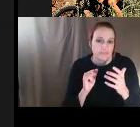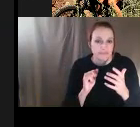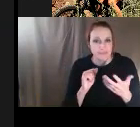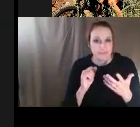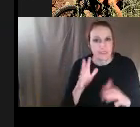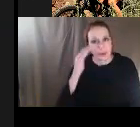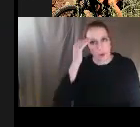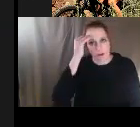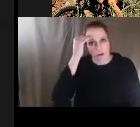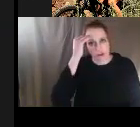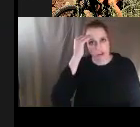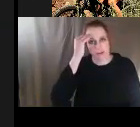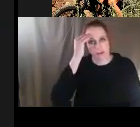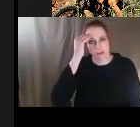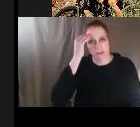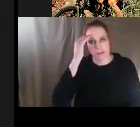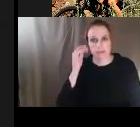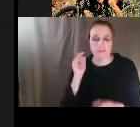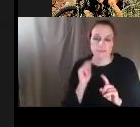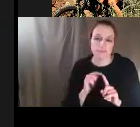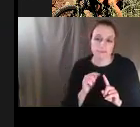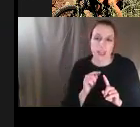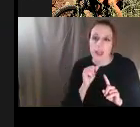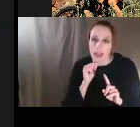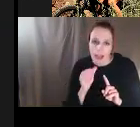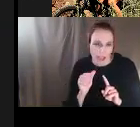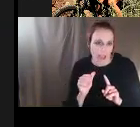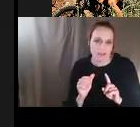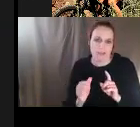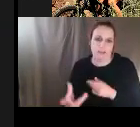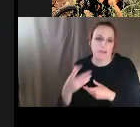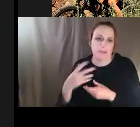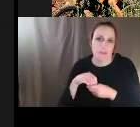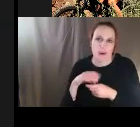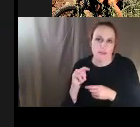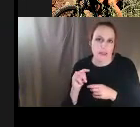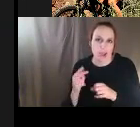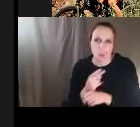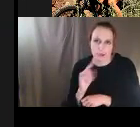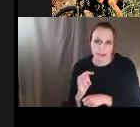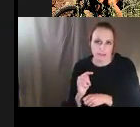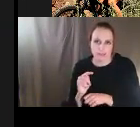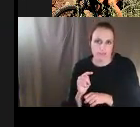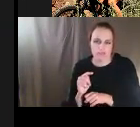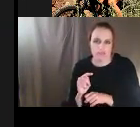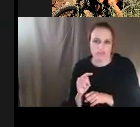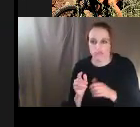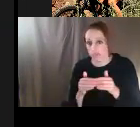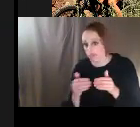and not engaging in this as we move forward, because all the persons that we serve, their